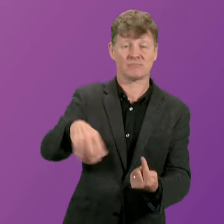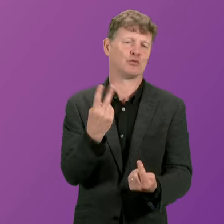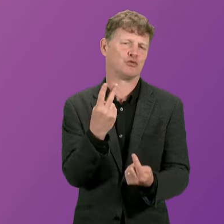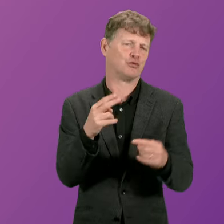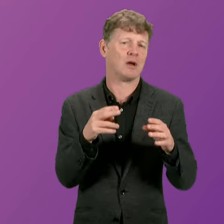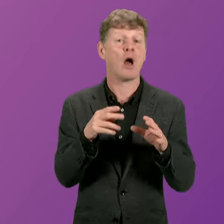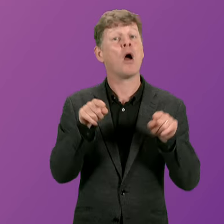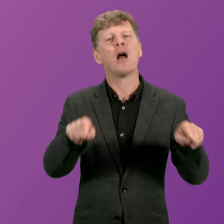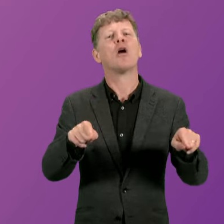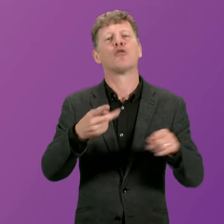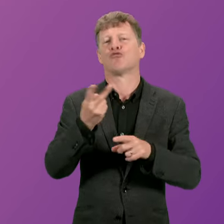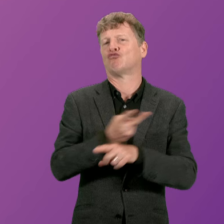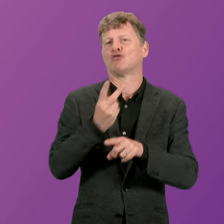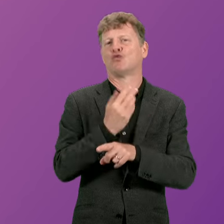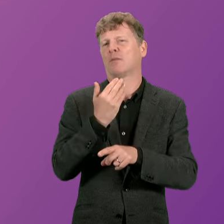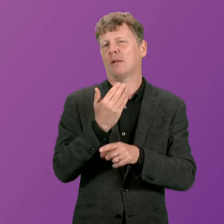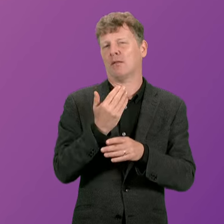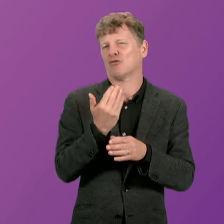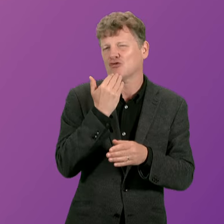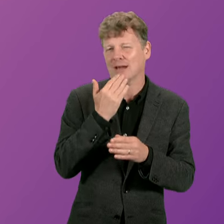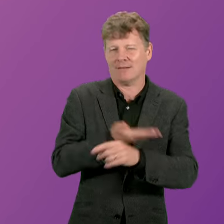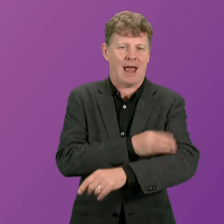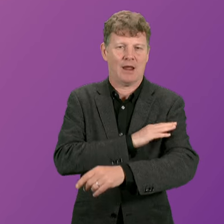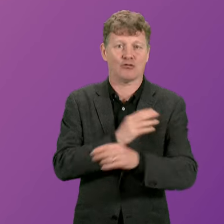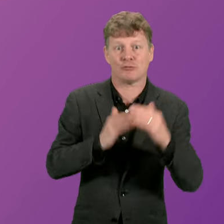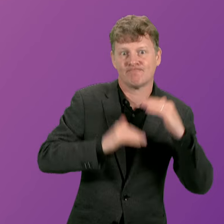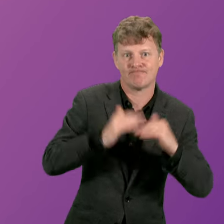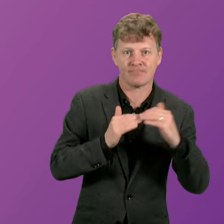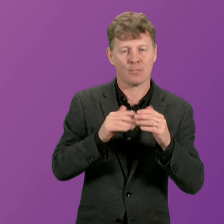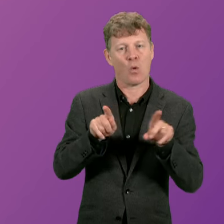renewable energy industry in Scotland and the development of the offshore wind sector.